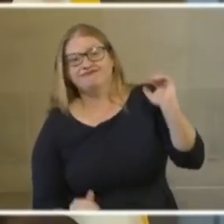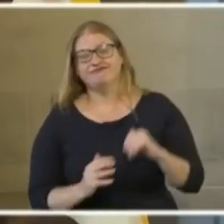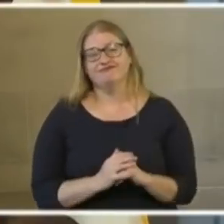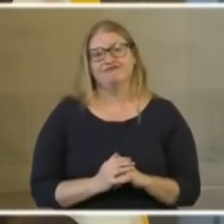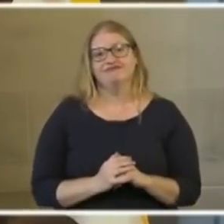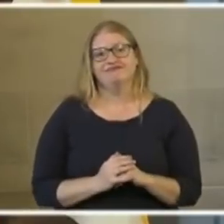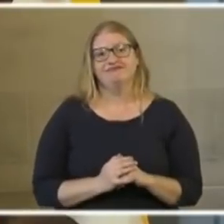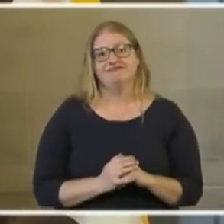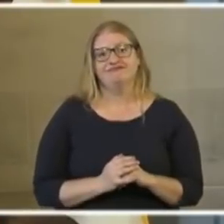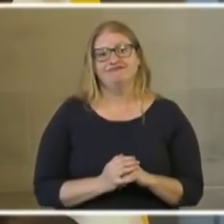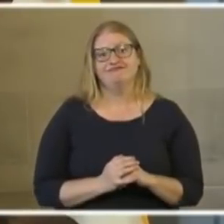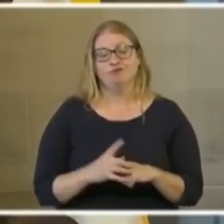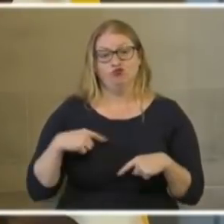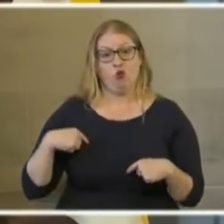VIRUS HAS FURTHER EXPLOITED